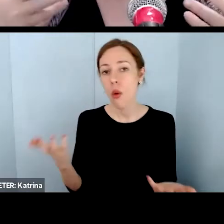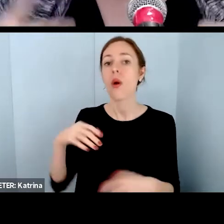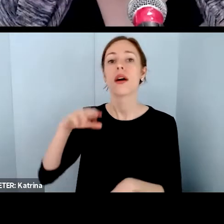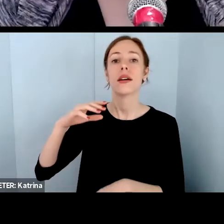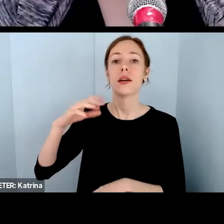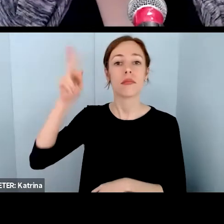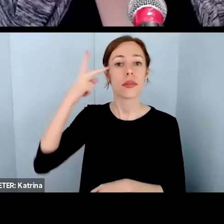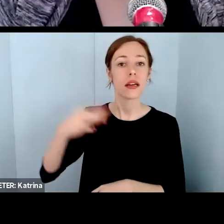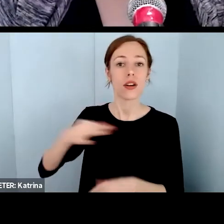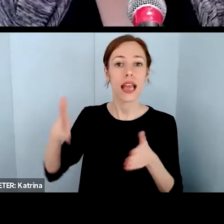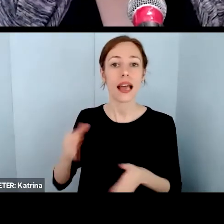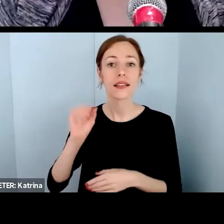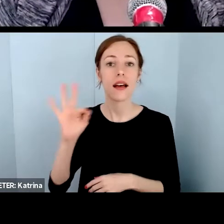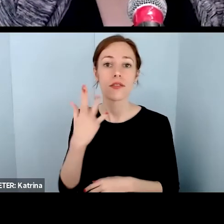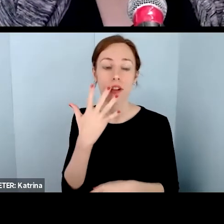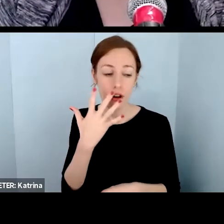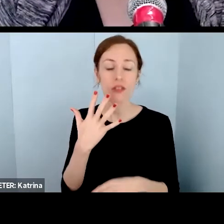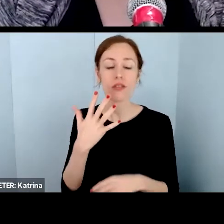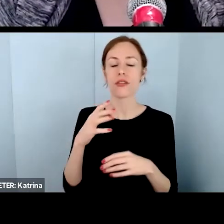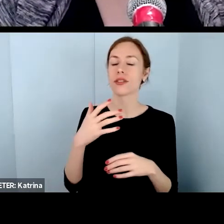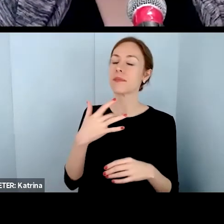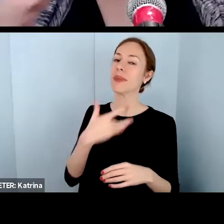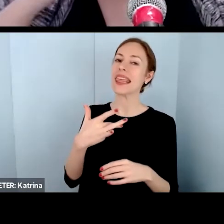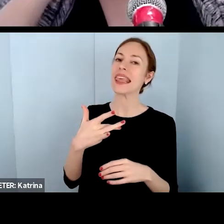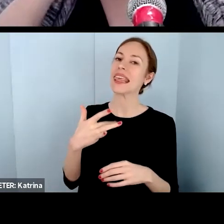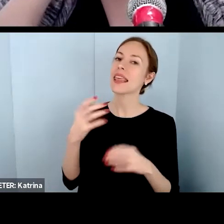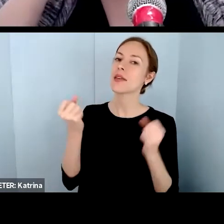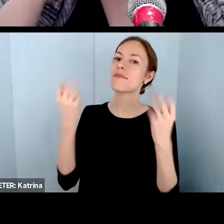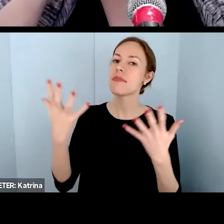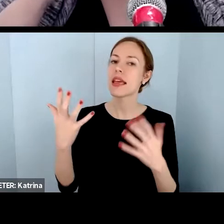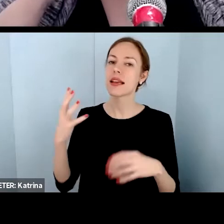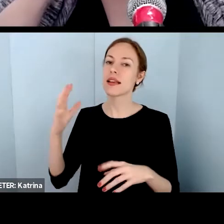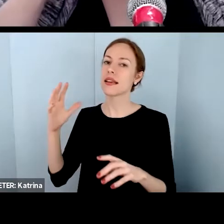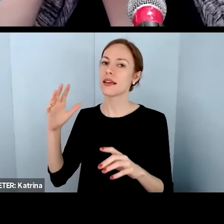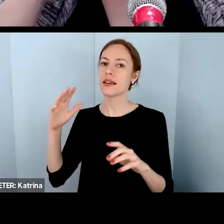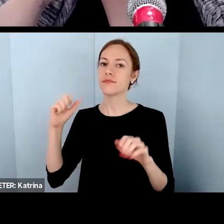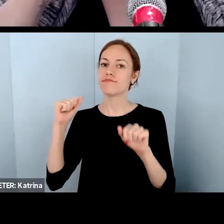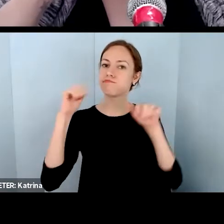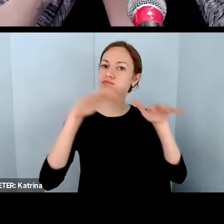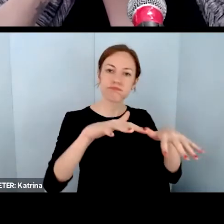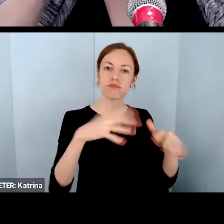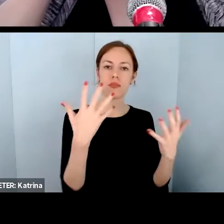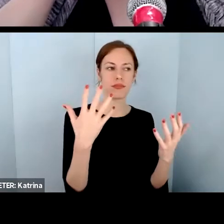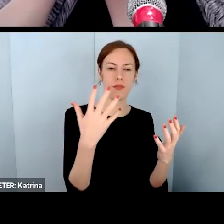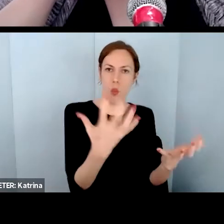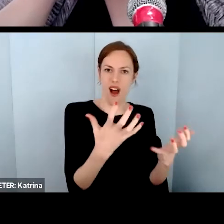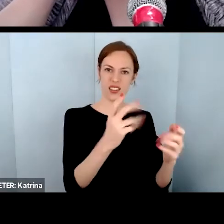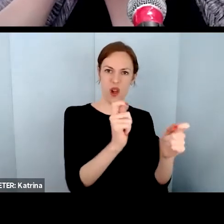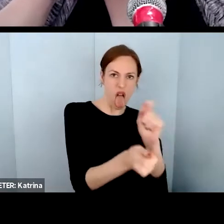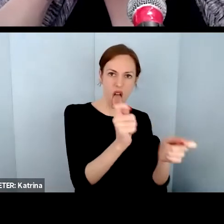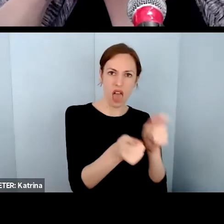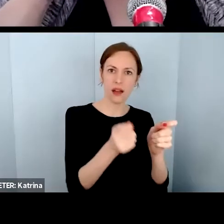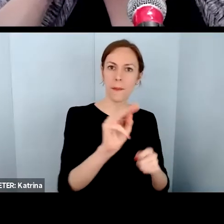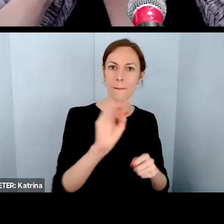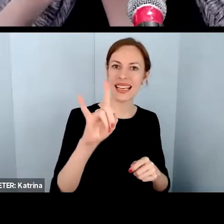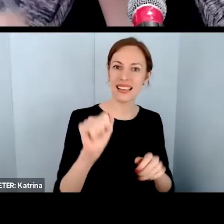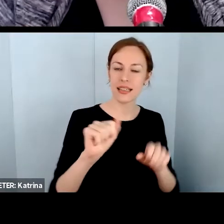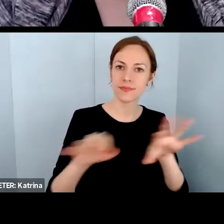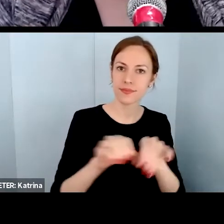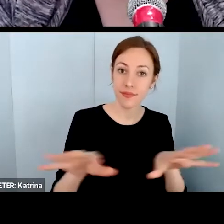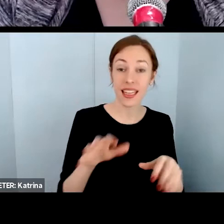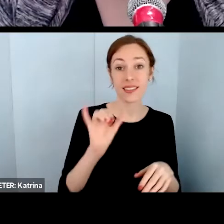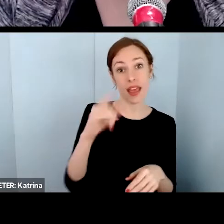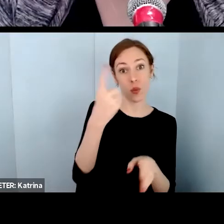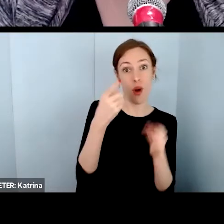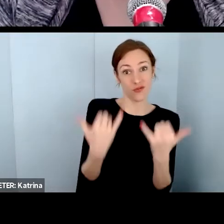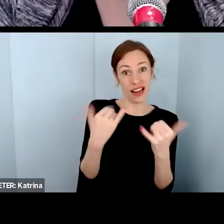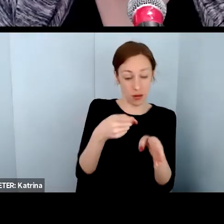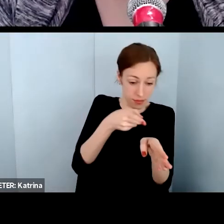manipulation techniques and it's a really interesting and fruitful line of research that I am excited that a few a few colleagues are starting to embark on.